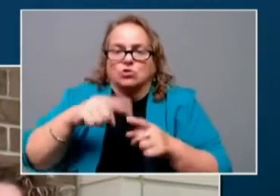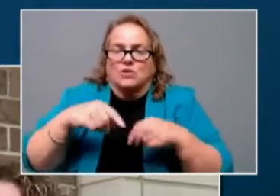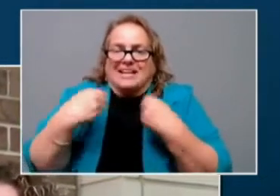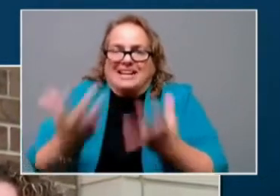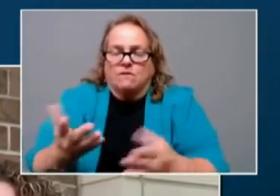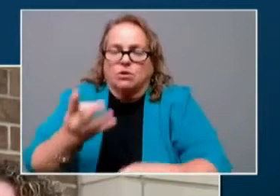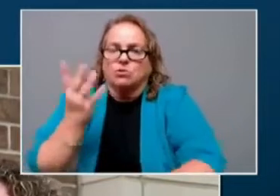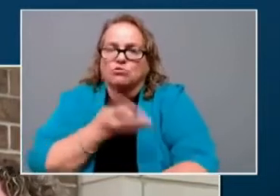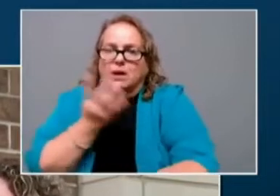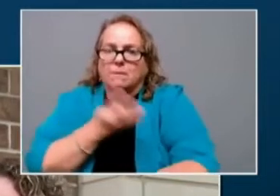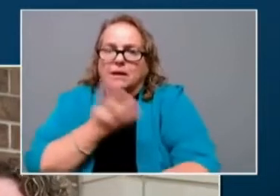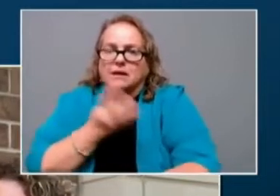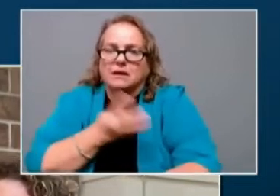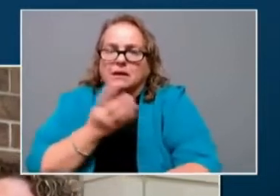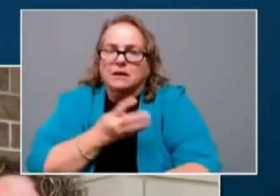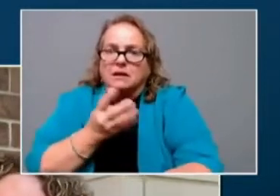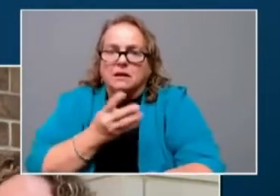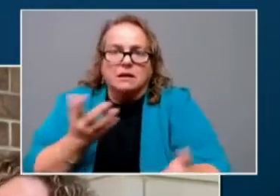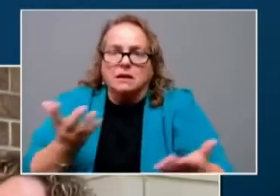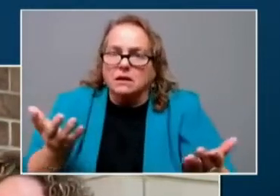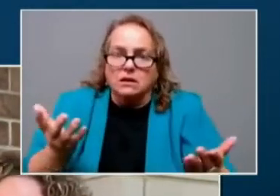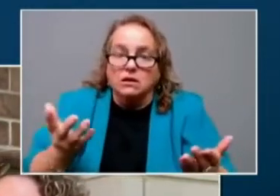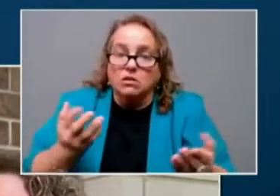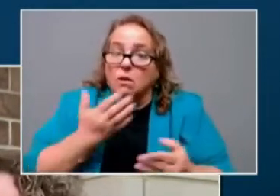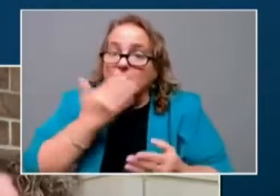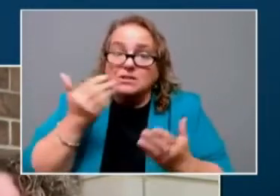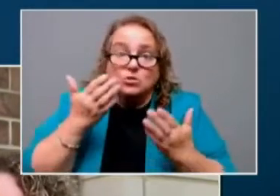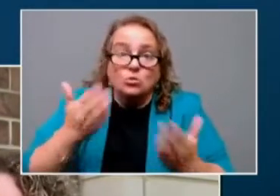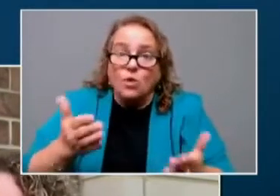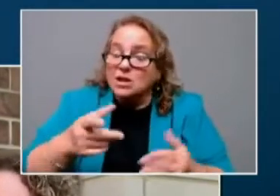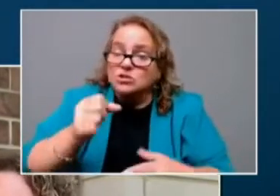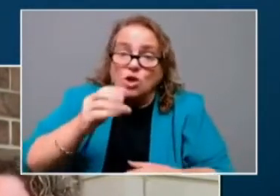the best way to do that is where your mask and get your vaccine. We are not